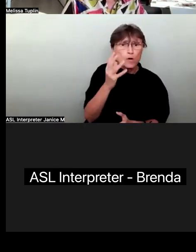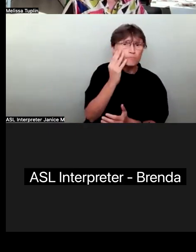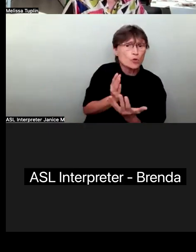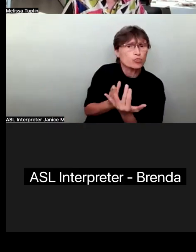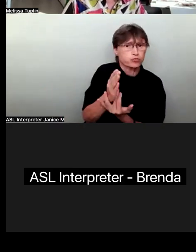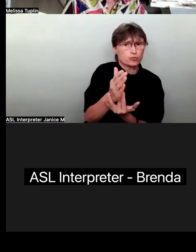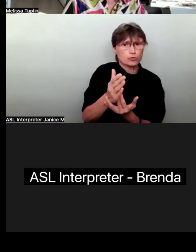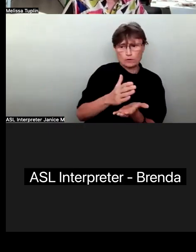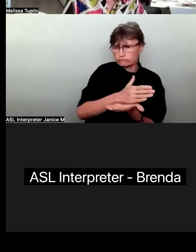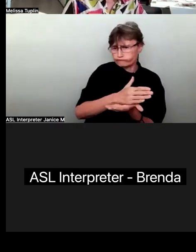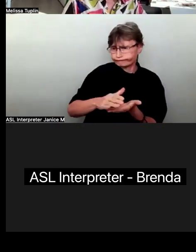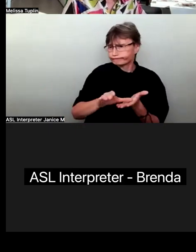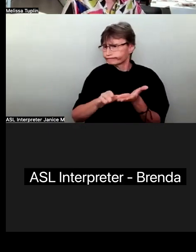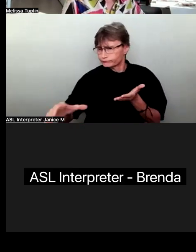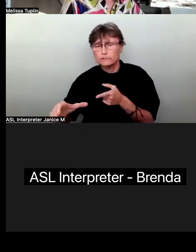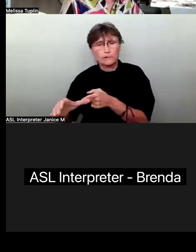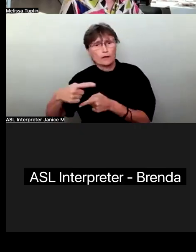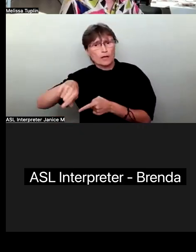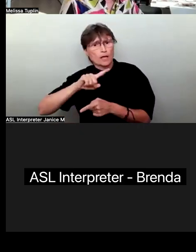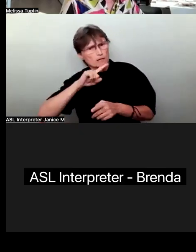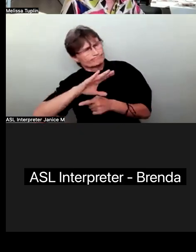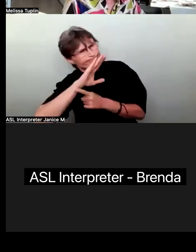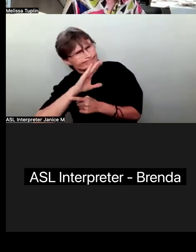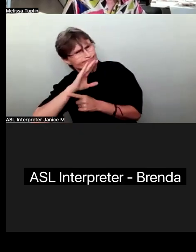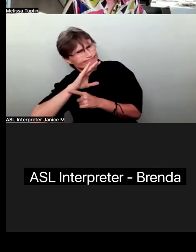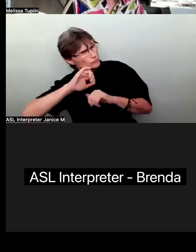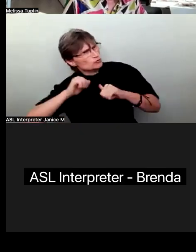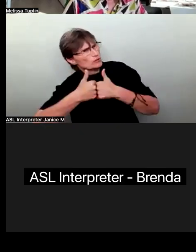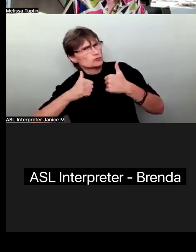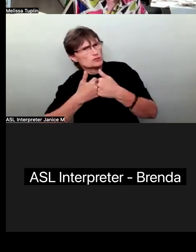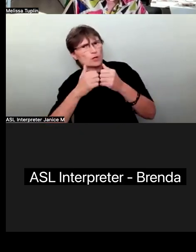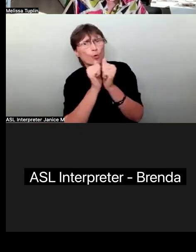in granting and working to create more equitable systems for everyone.